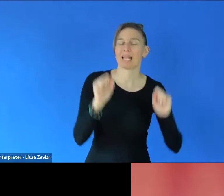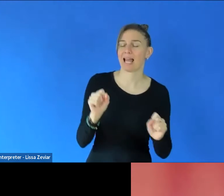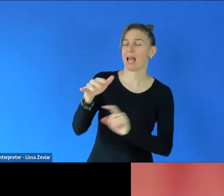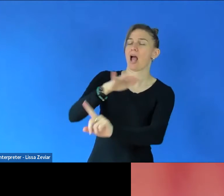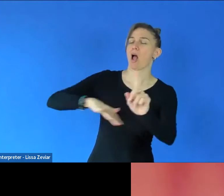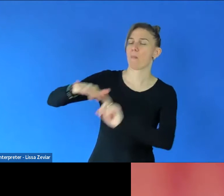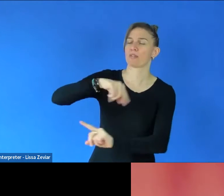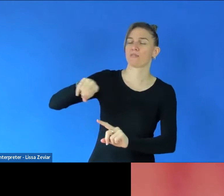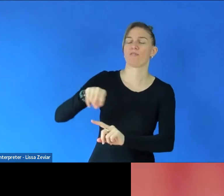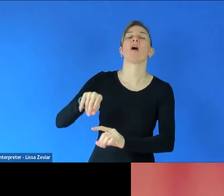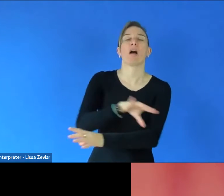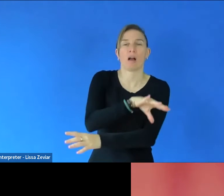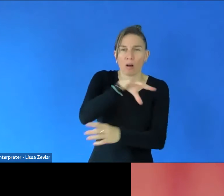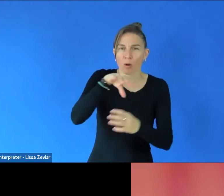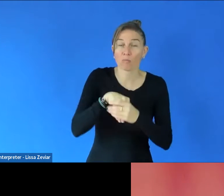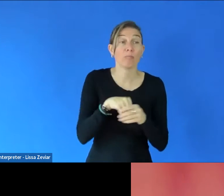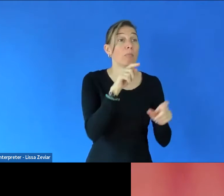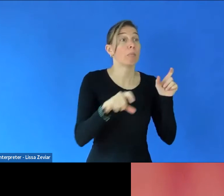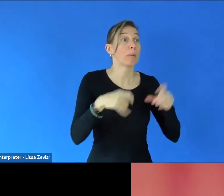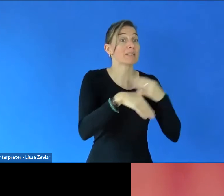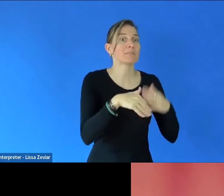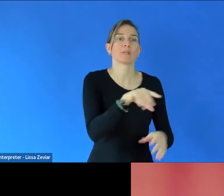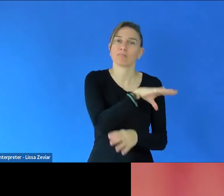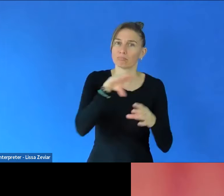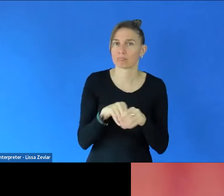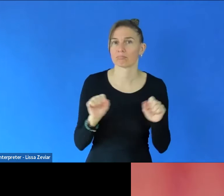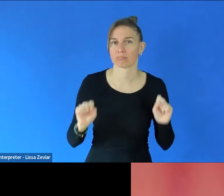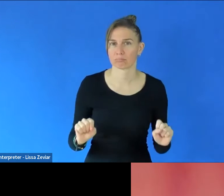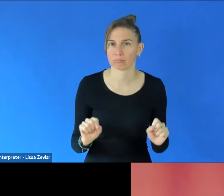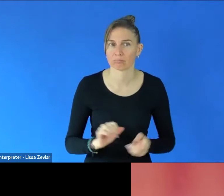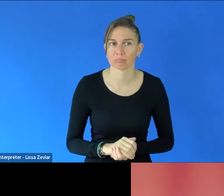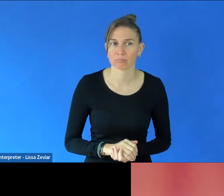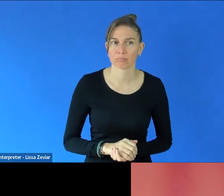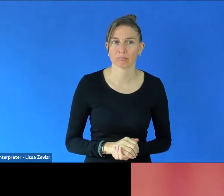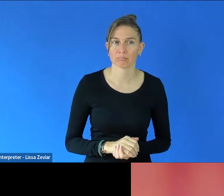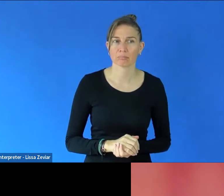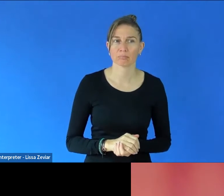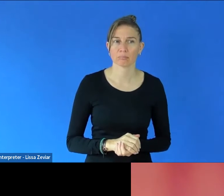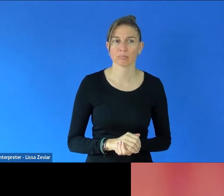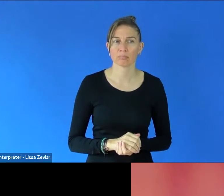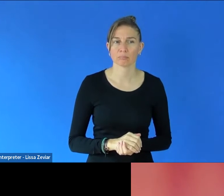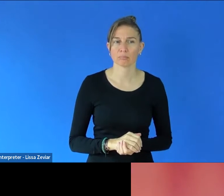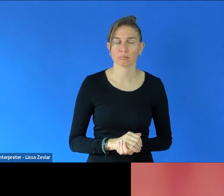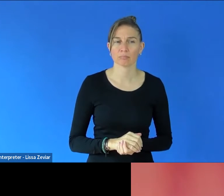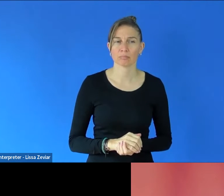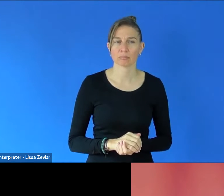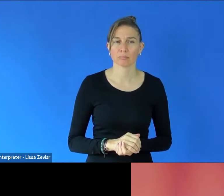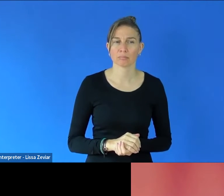for persons with disabilities. It actually intended for the benefit of job seekers